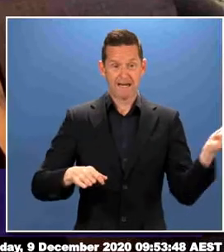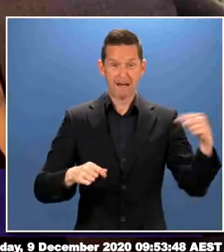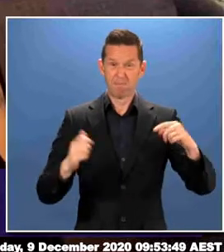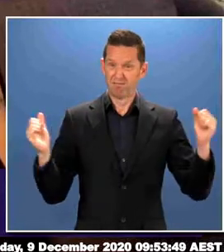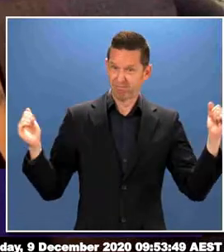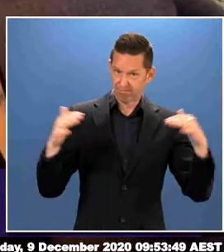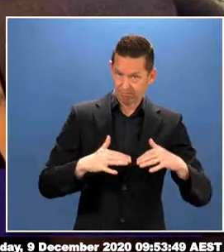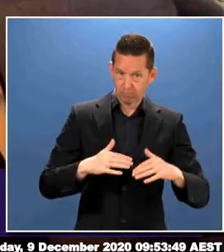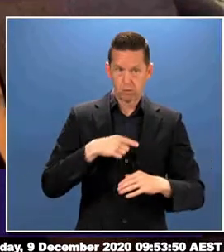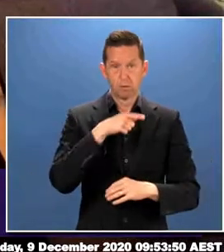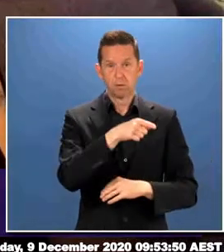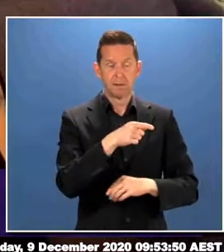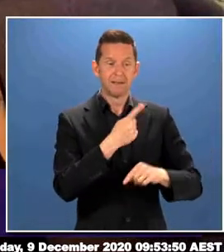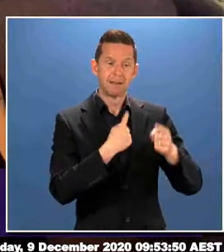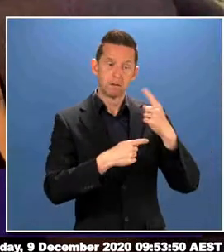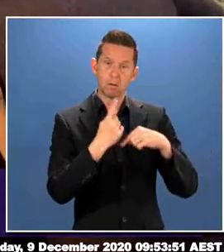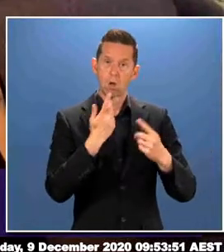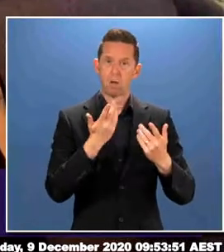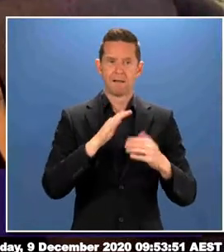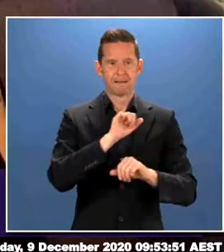even being able to --- communication style, having other young people